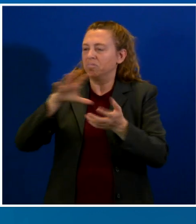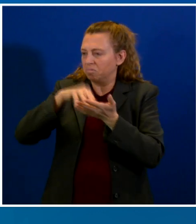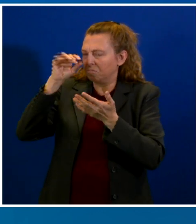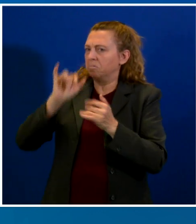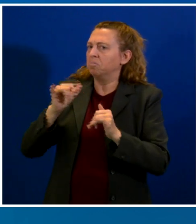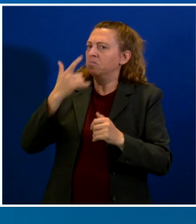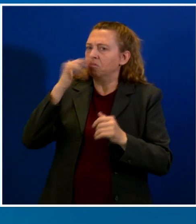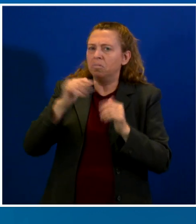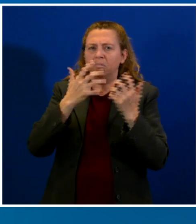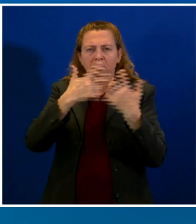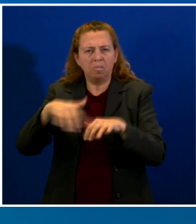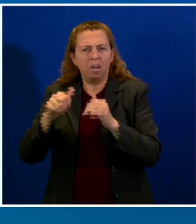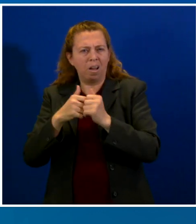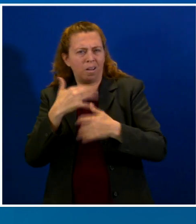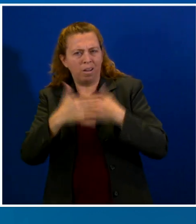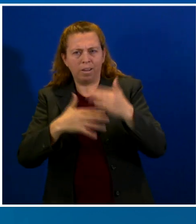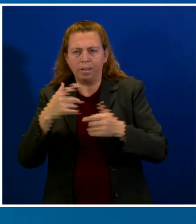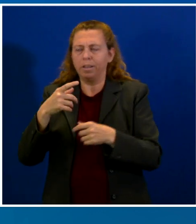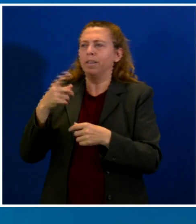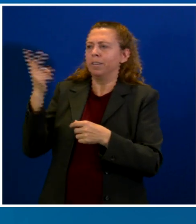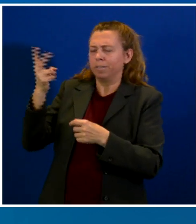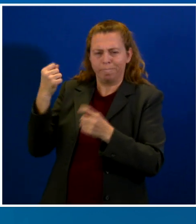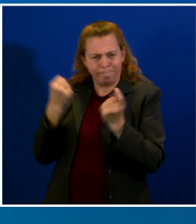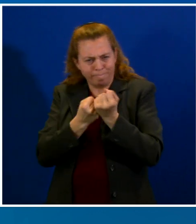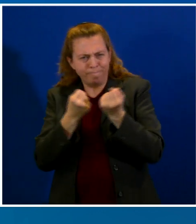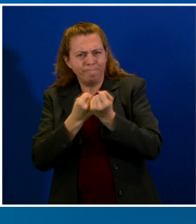support Clark County as eligibility expands.